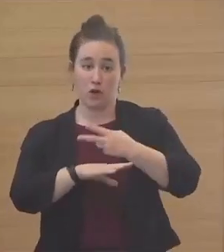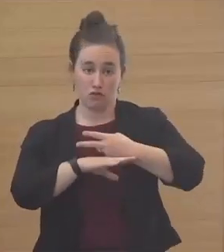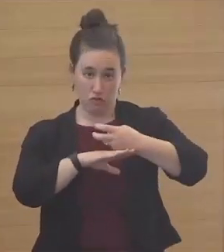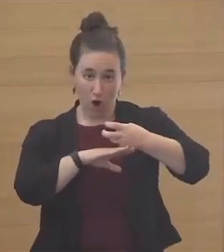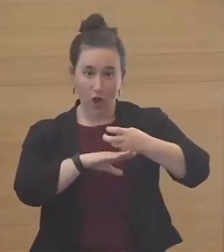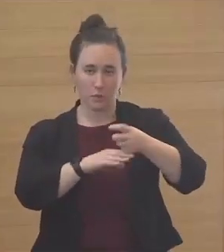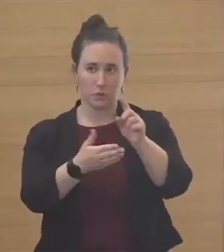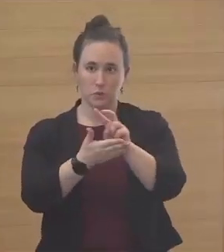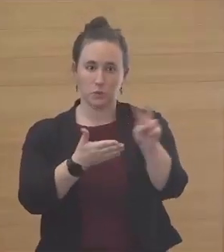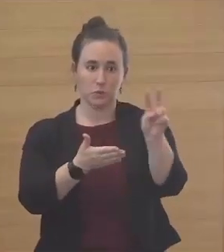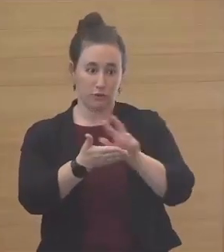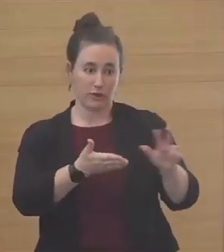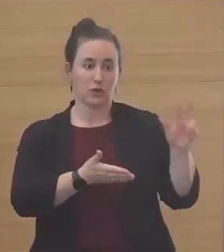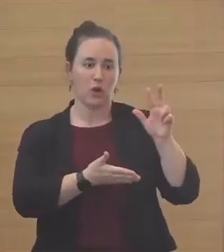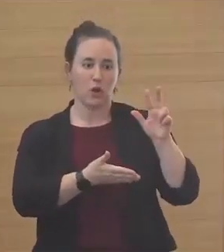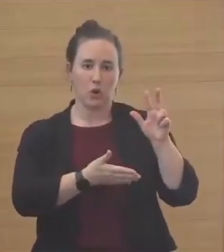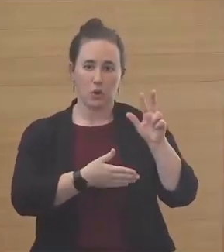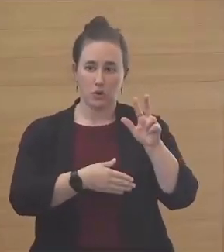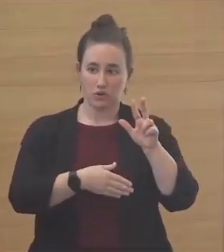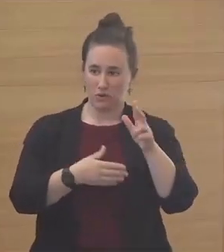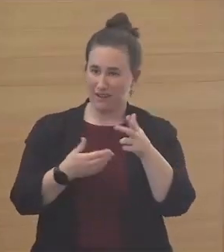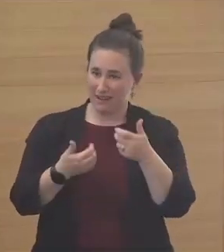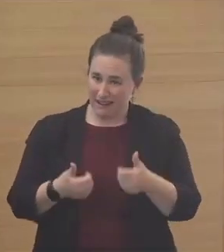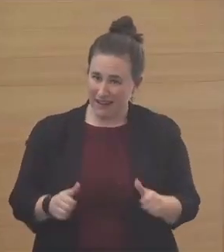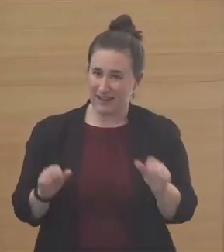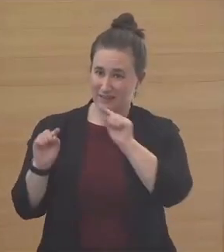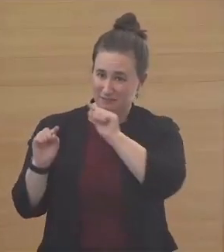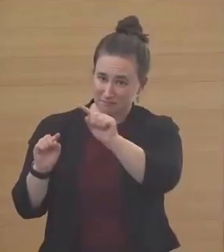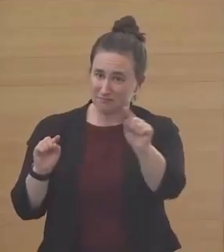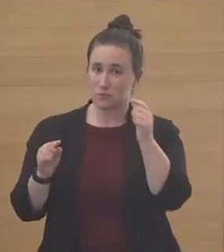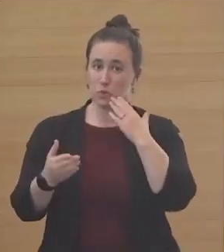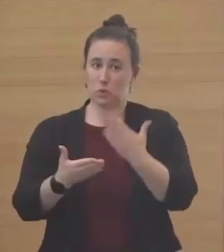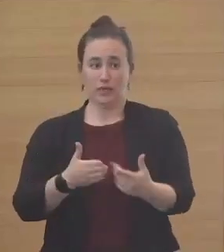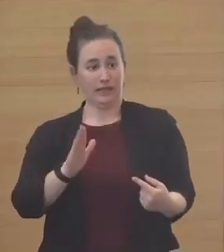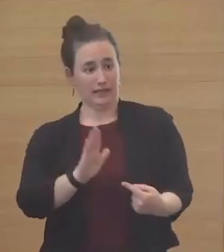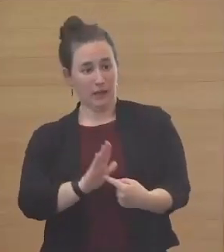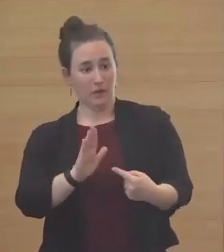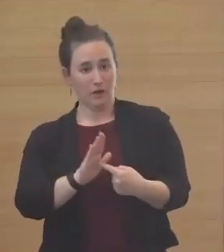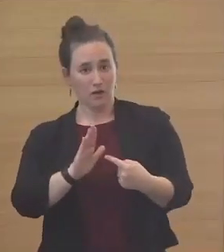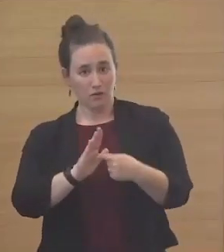any states or districts are a good case study for this push.